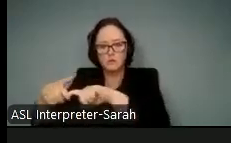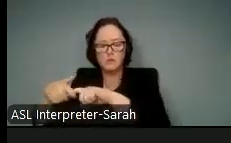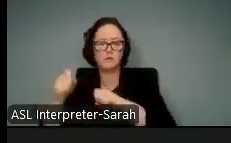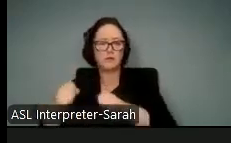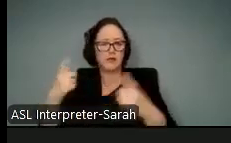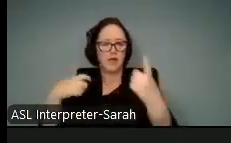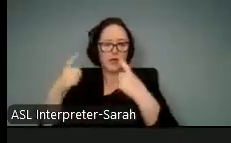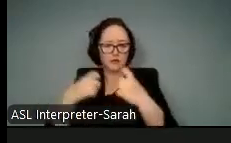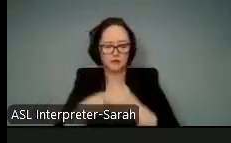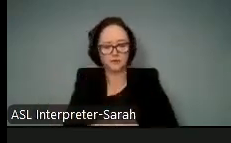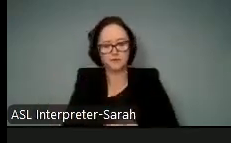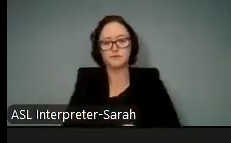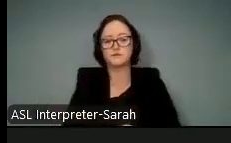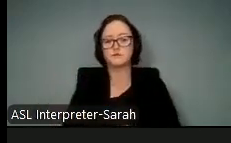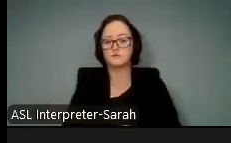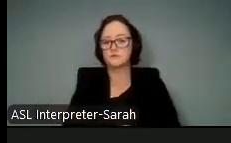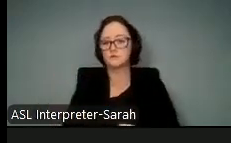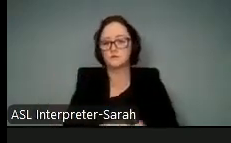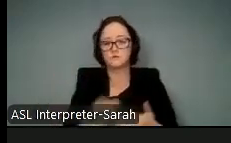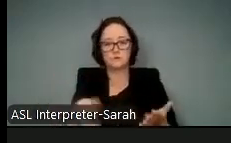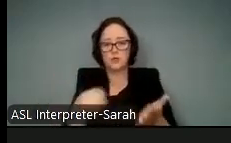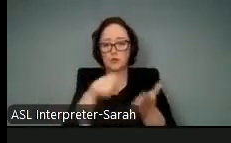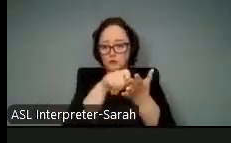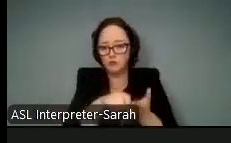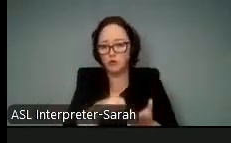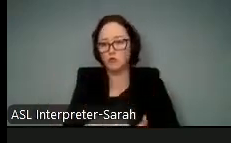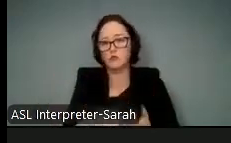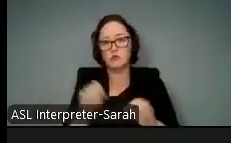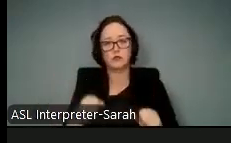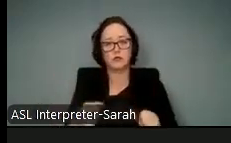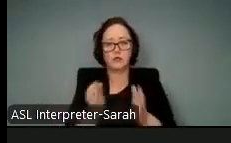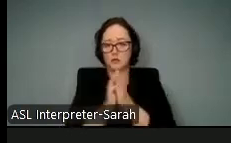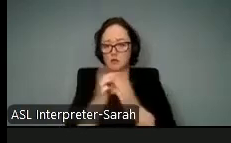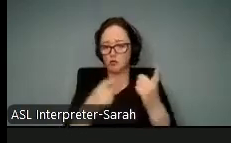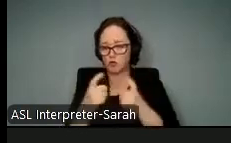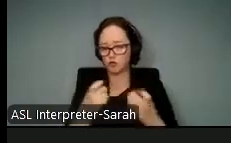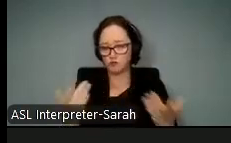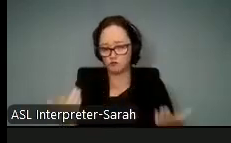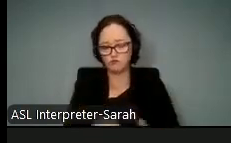So feel free to take notes, feel free to ask questions. The next thing we're going to talk about